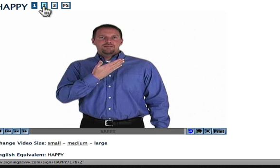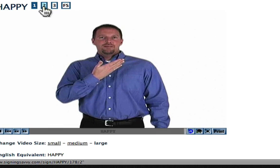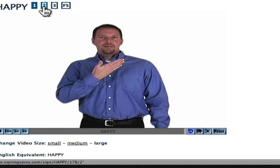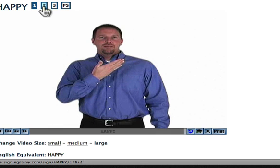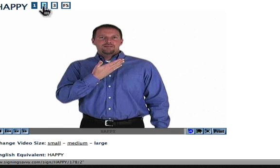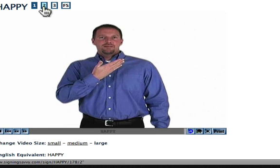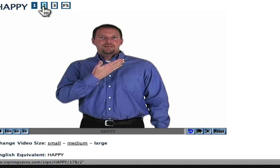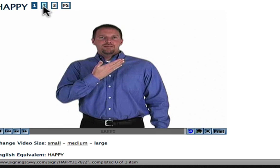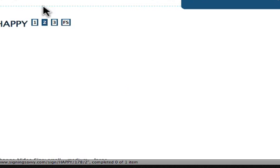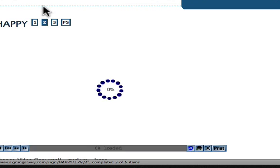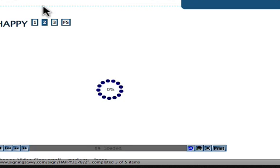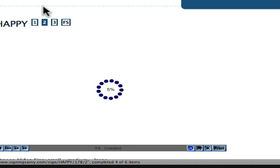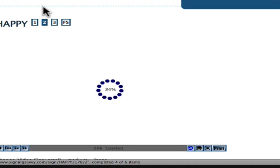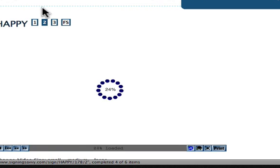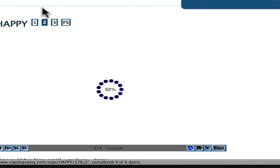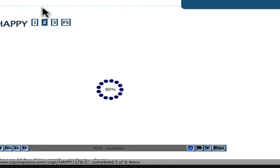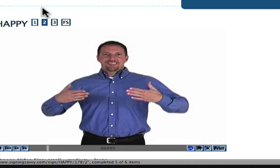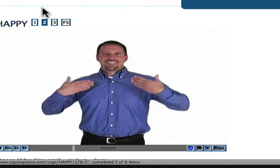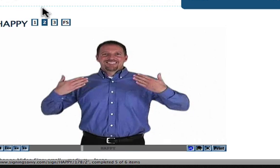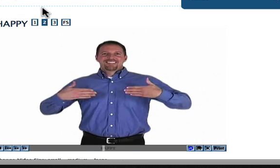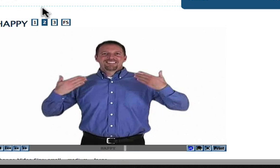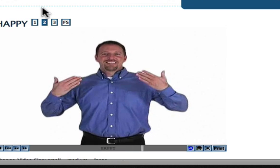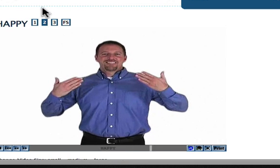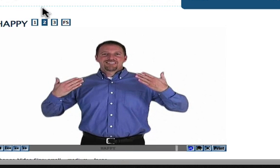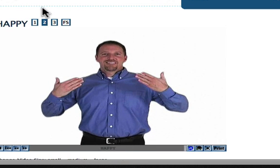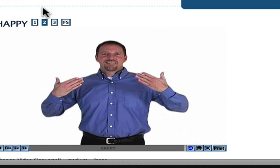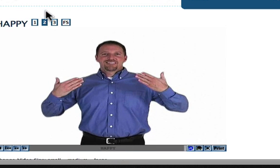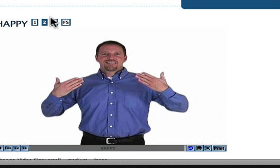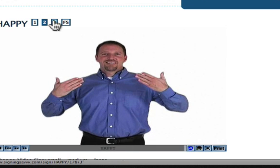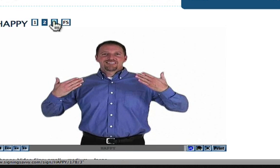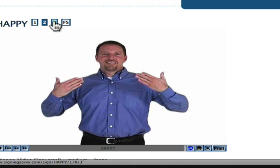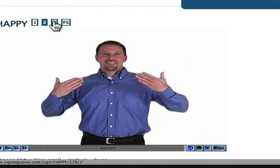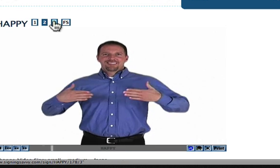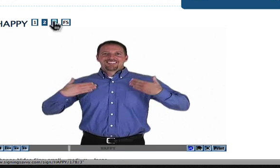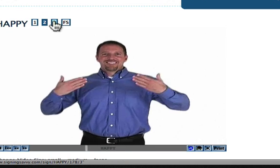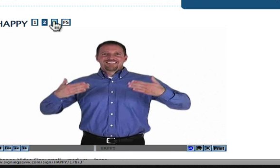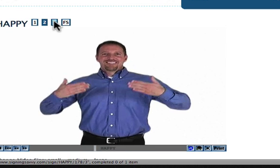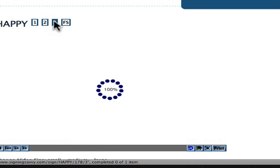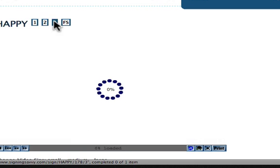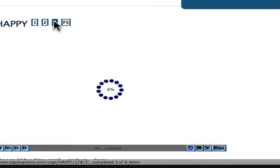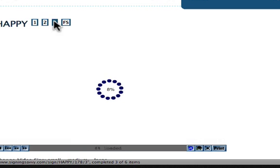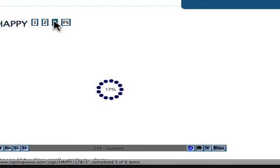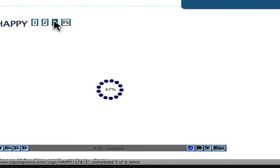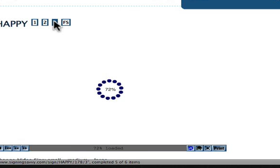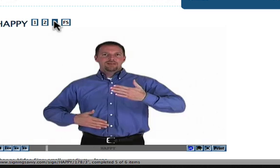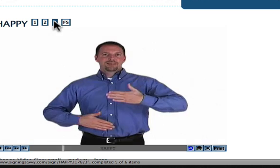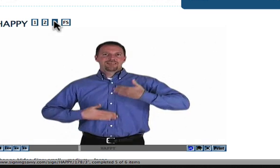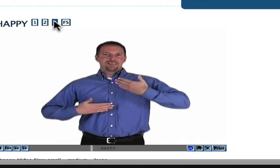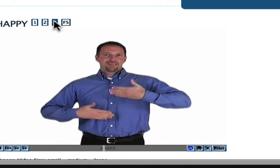And I can click on the number 2, for example, to see the second variation of that sign or the 3 to see the third.